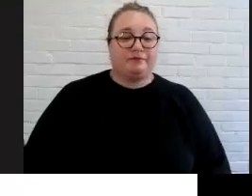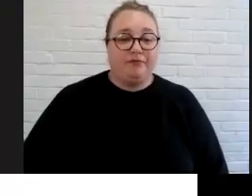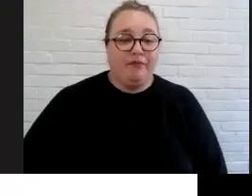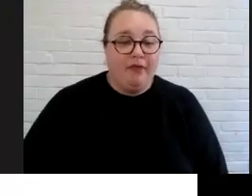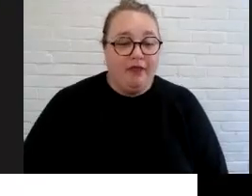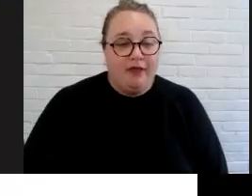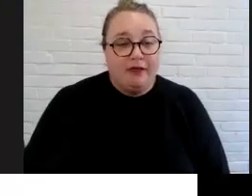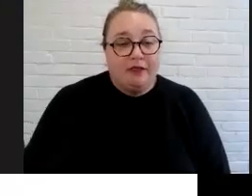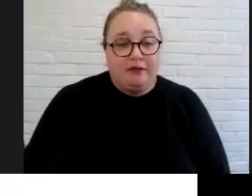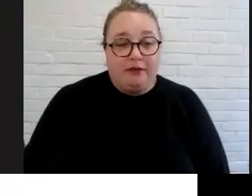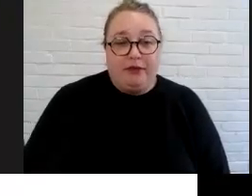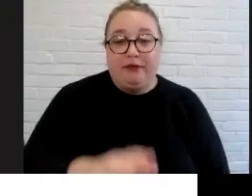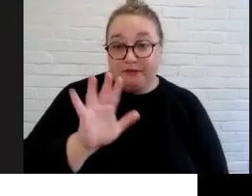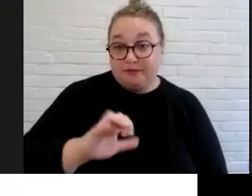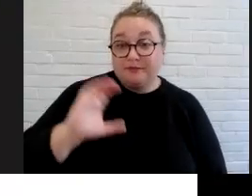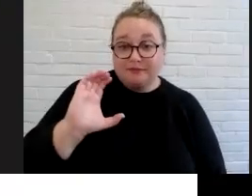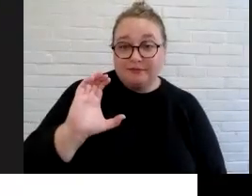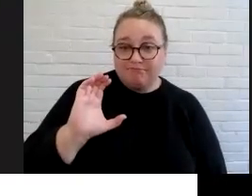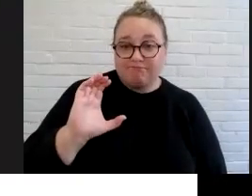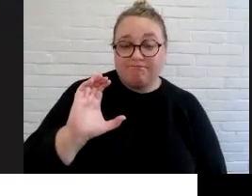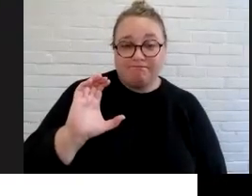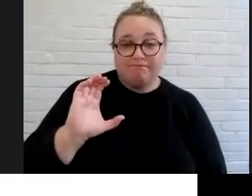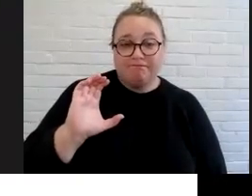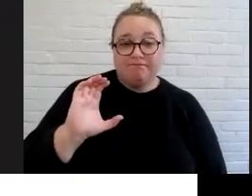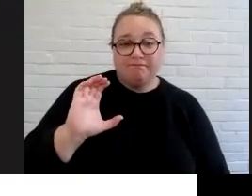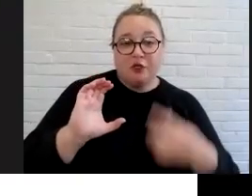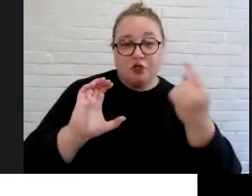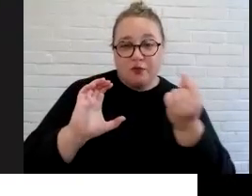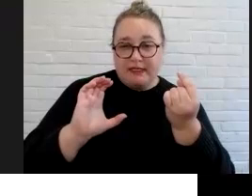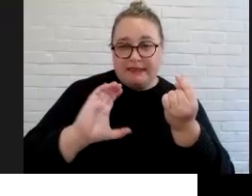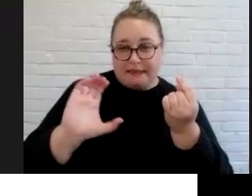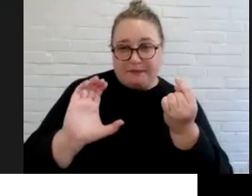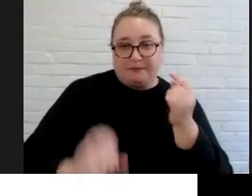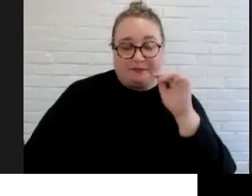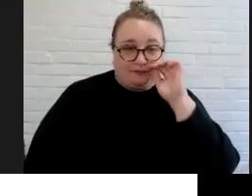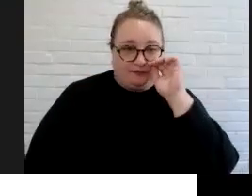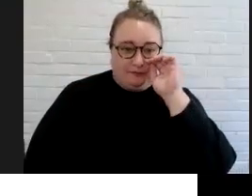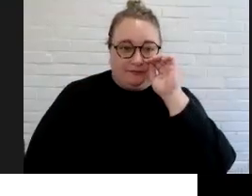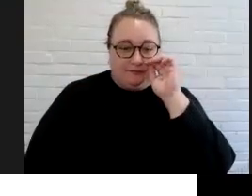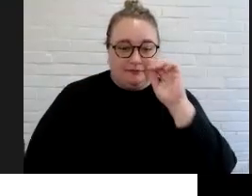Okay. So that one is C. So, Oh gosh I don't have it in front of me. So yeah.